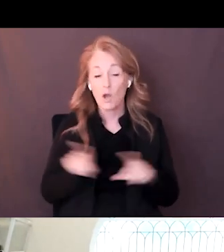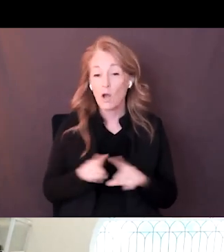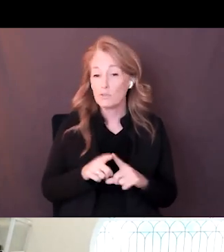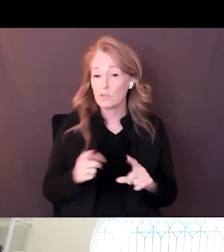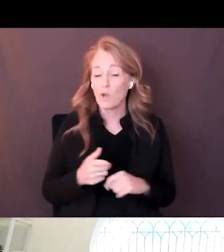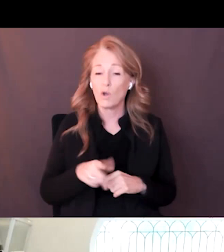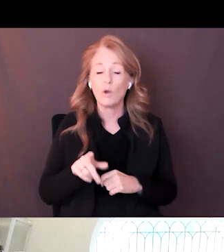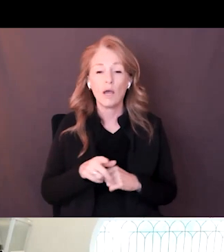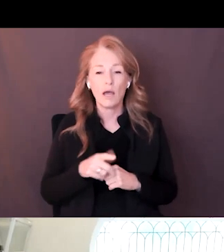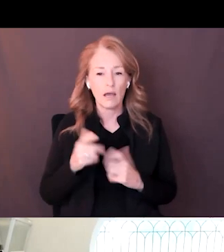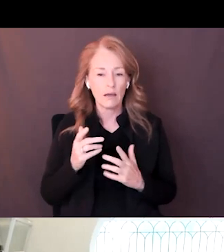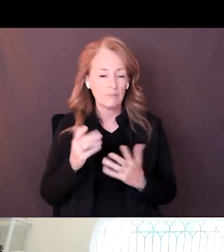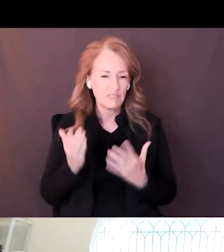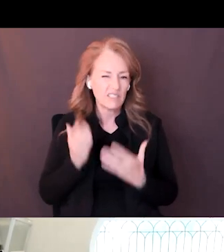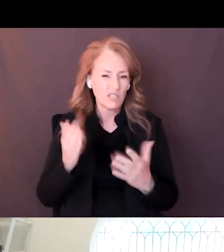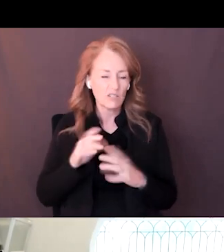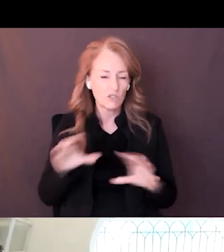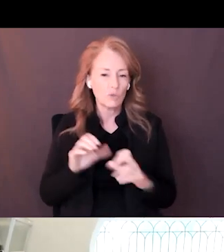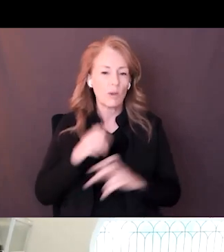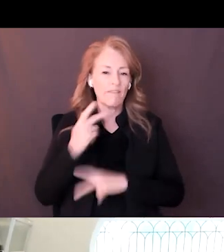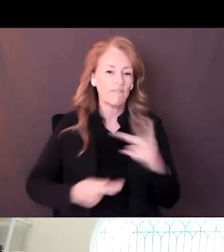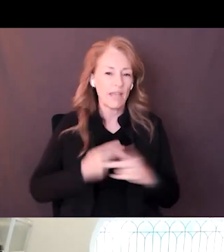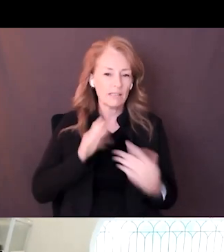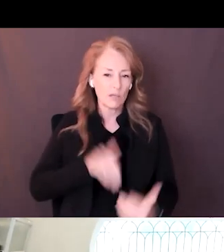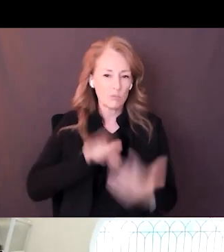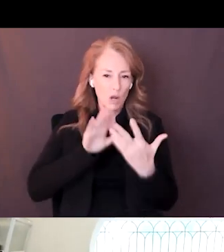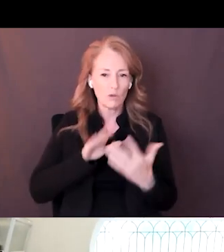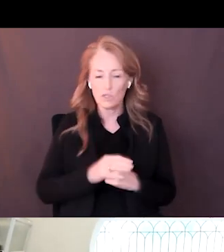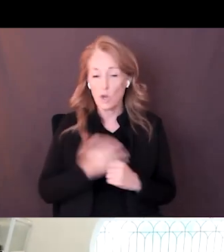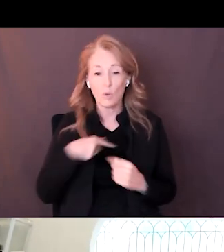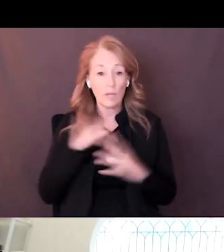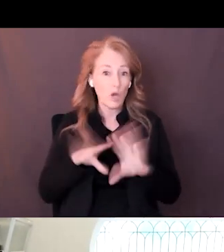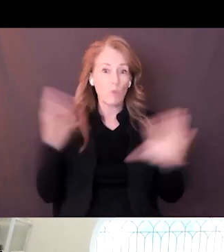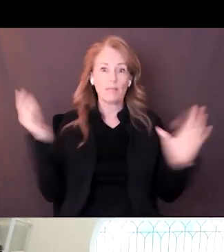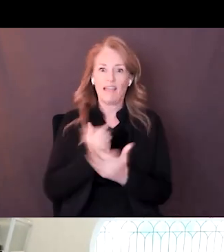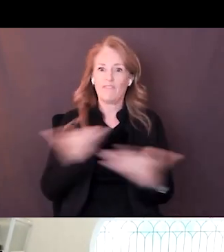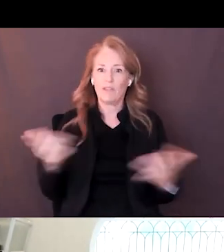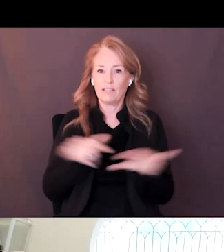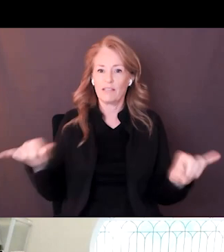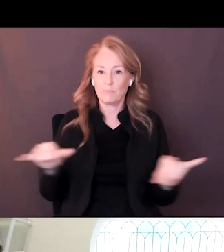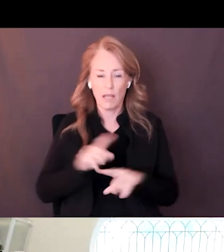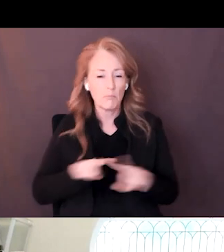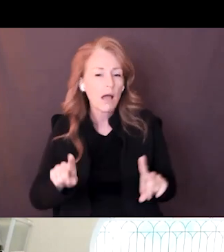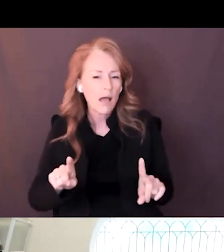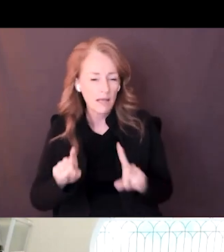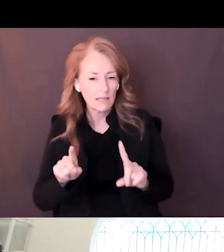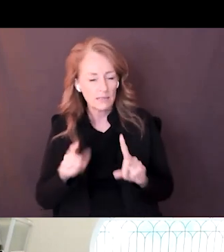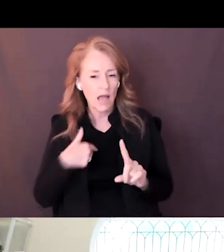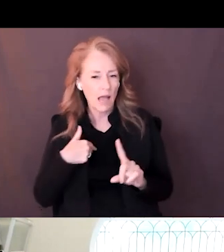WE KNOW THAT NOW, BUT I STRONGLY RECOMMEND IF YOU ARE OPERATING